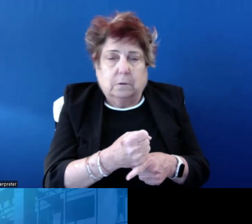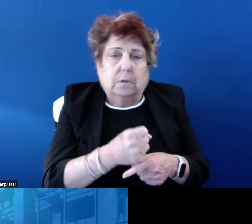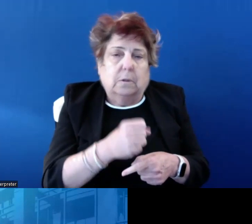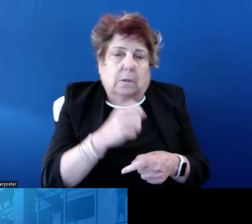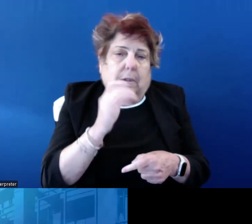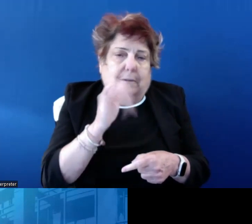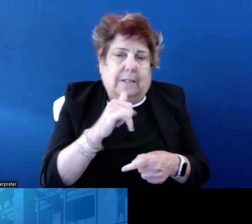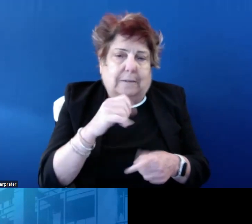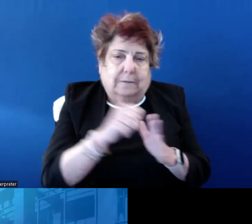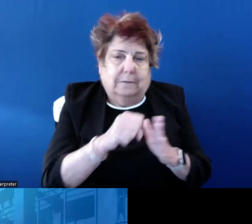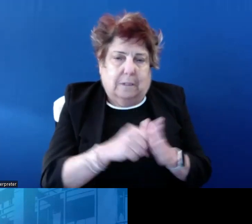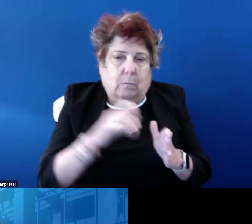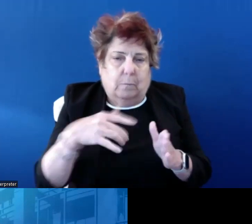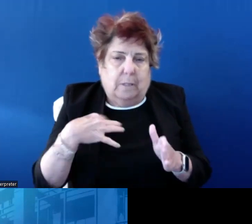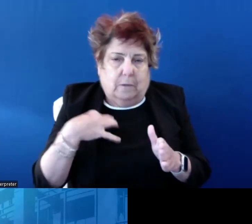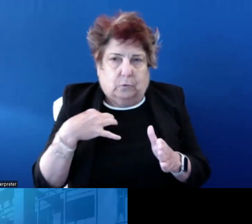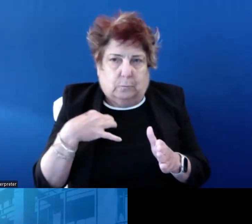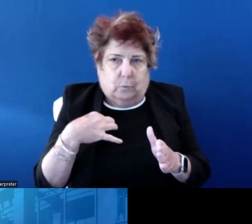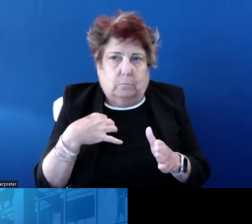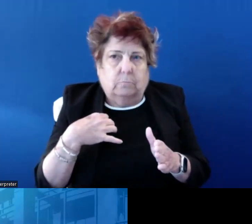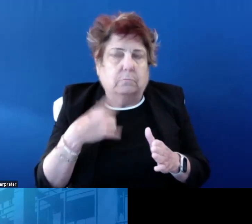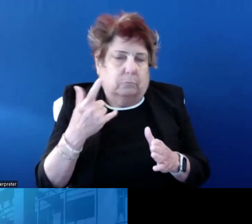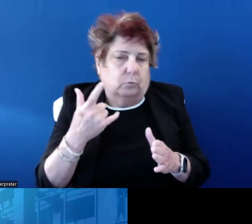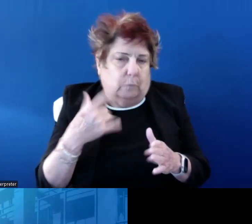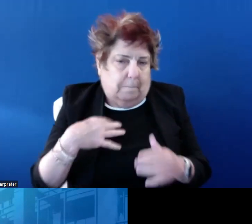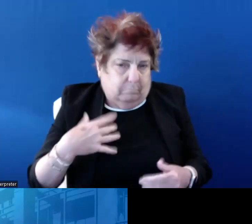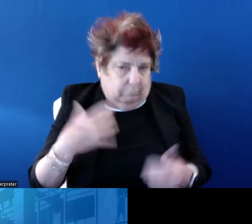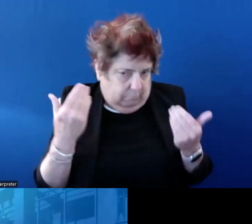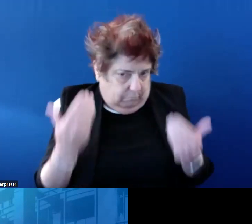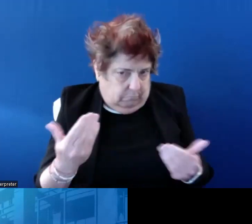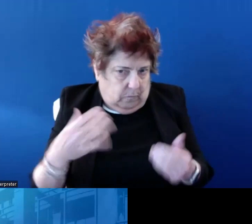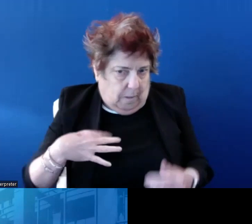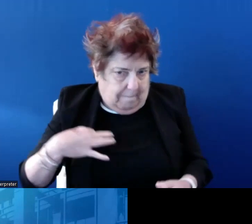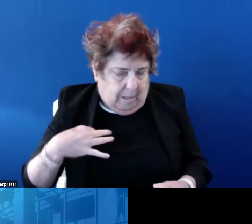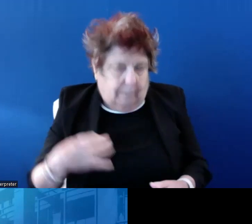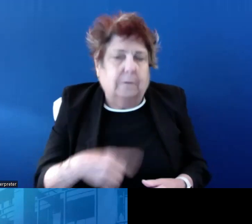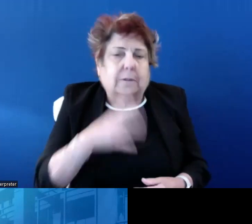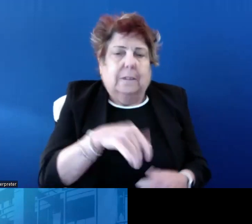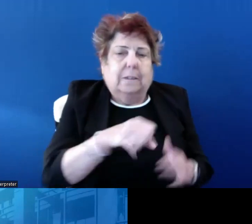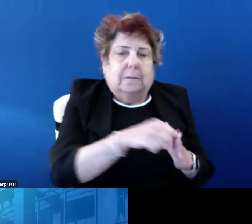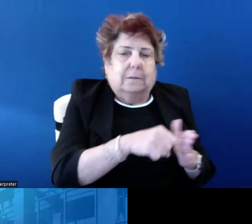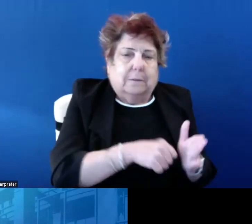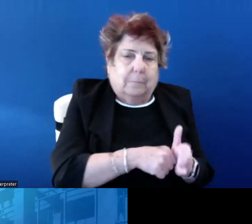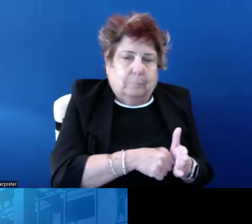So the criteria, again, is that the state does need to be covering housing-related services and supports and also